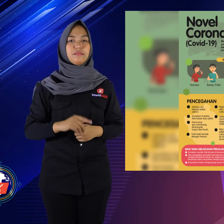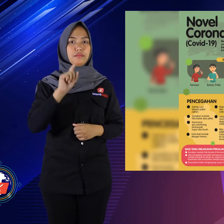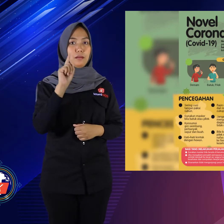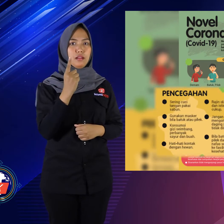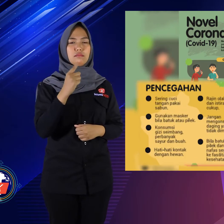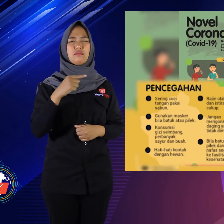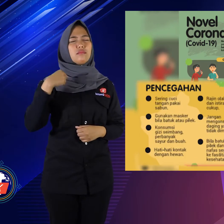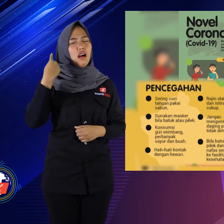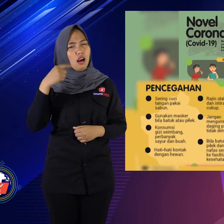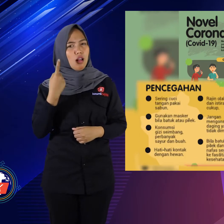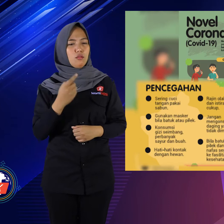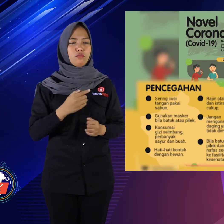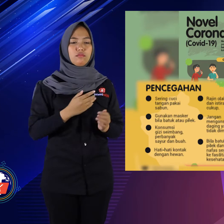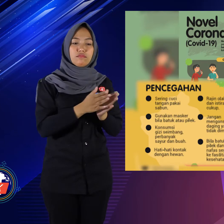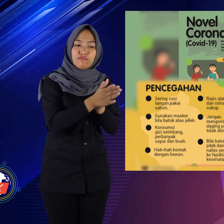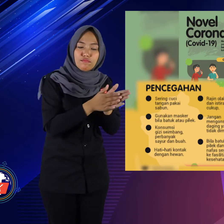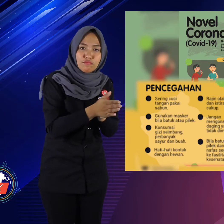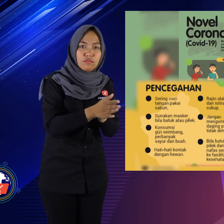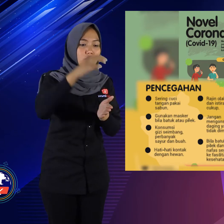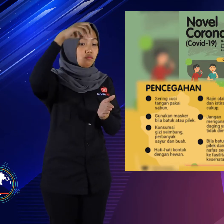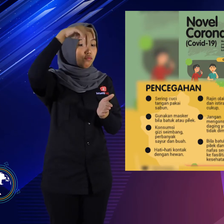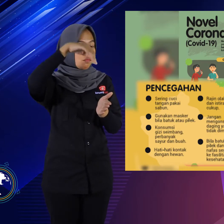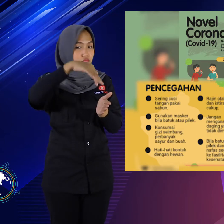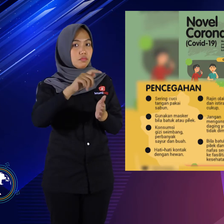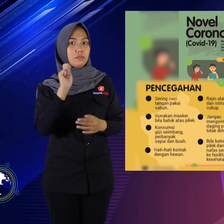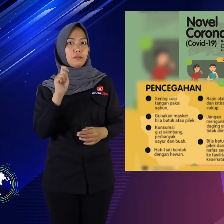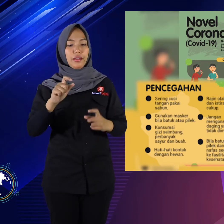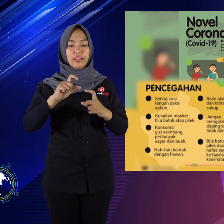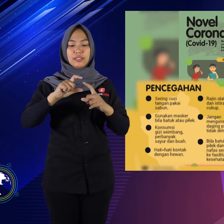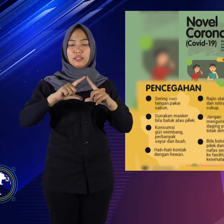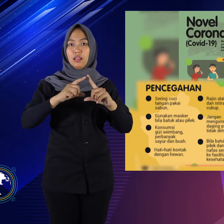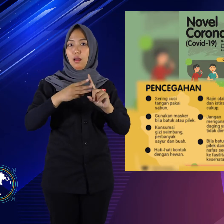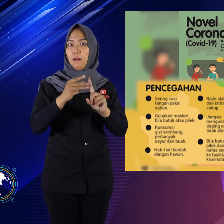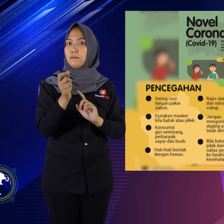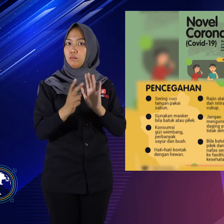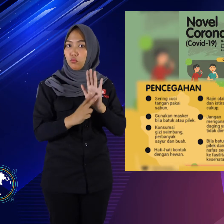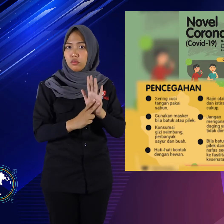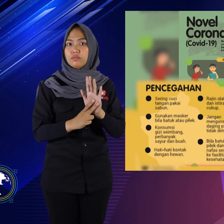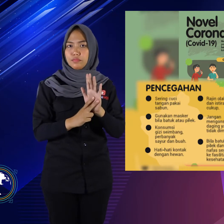Wash your hands in running water and use soap